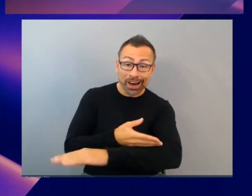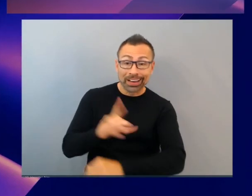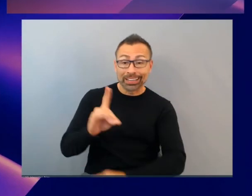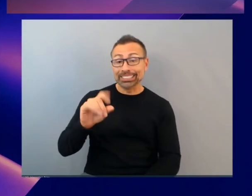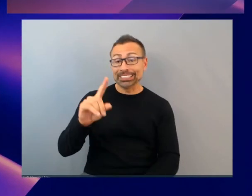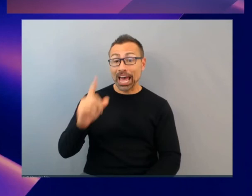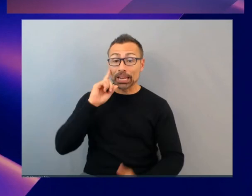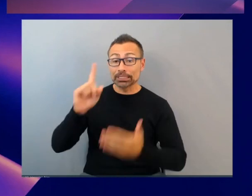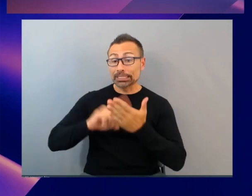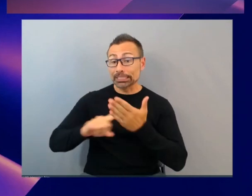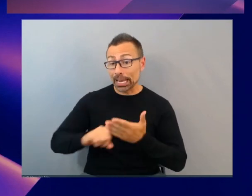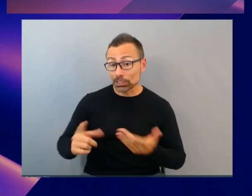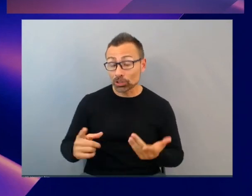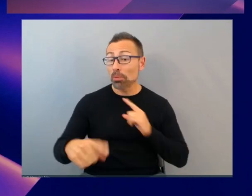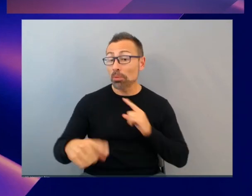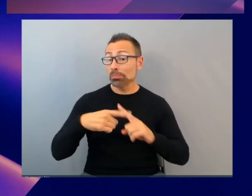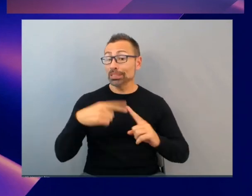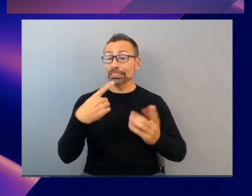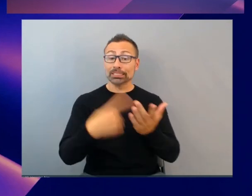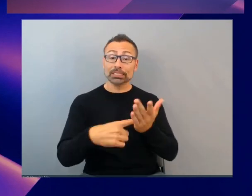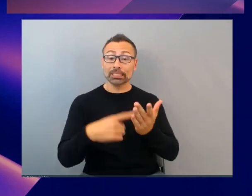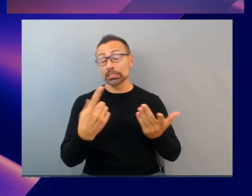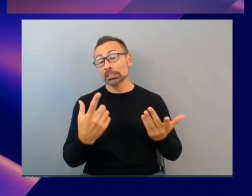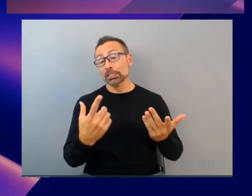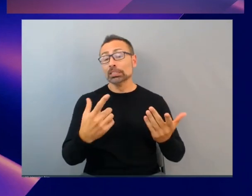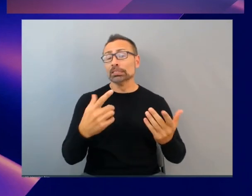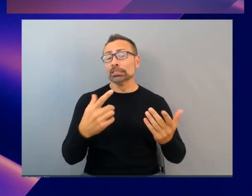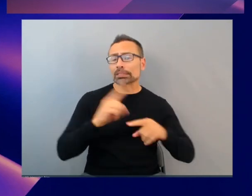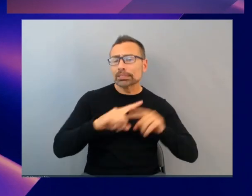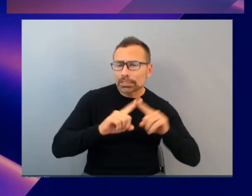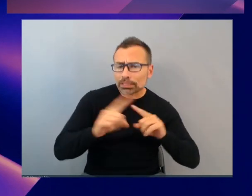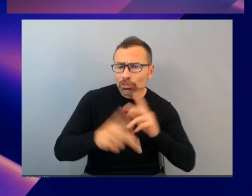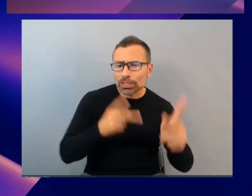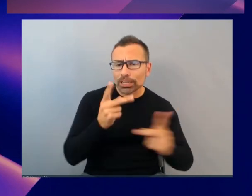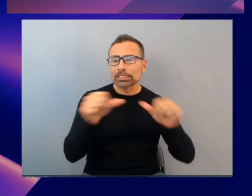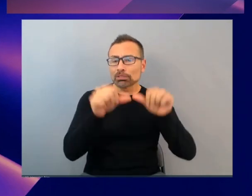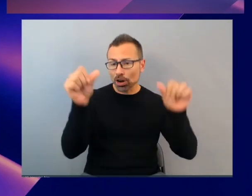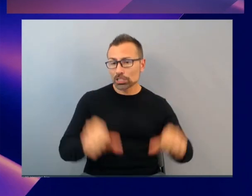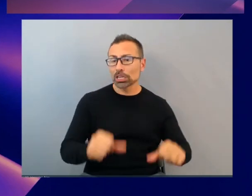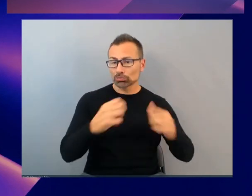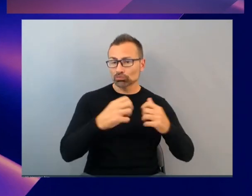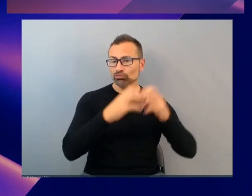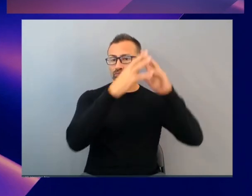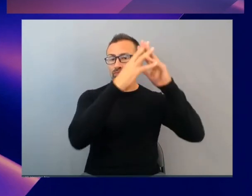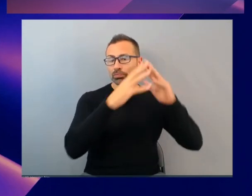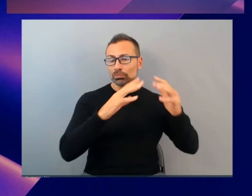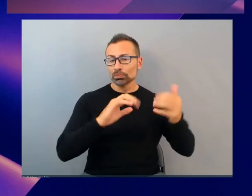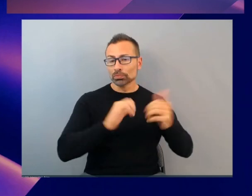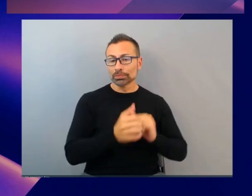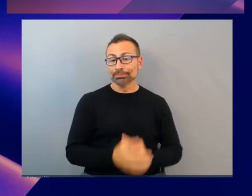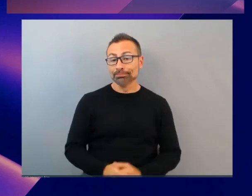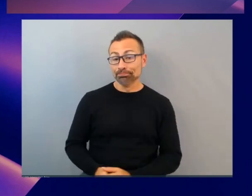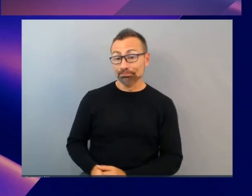different types of architectures. Great, wonderful. All right. - Yes. So go check out Raghav's white paper.